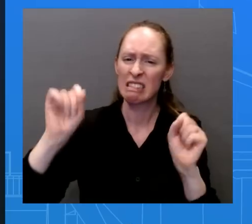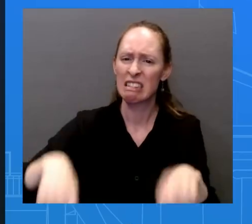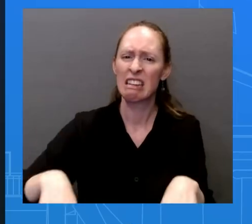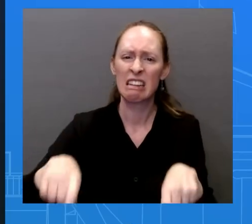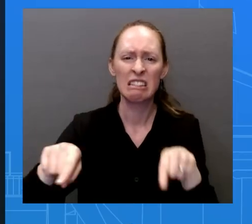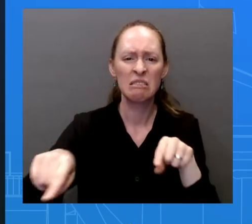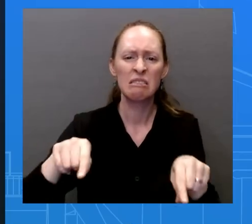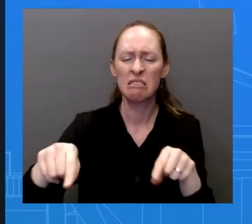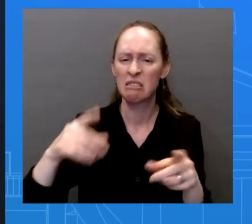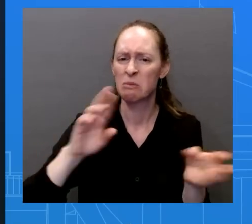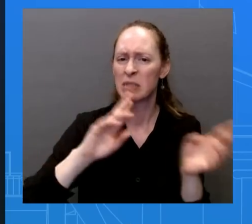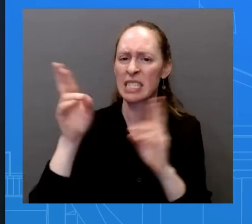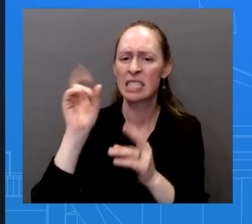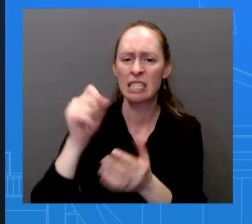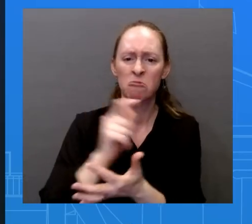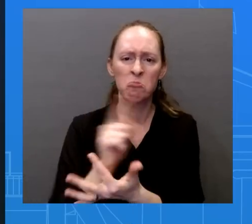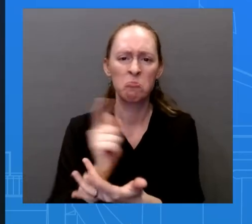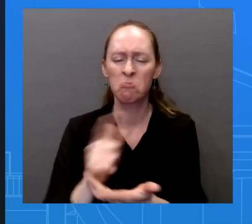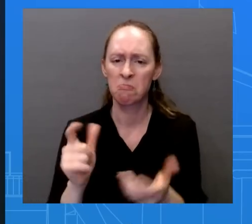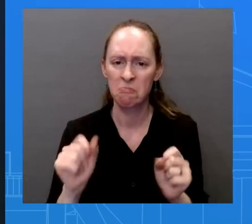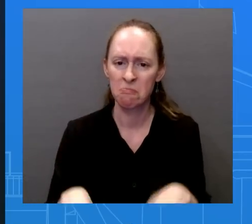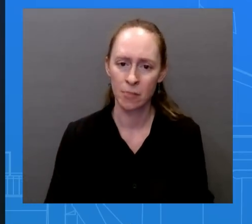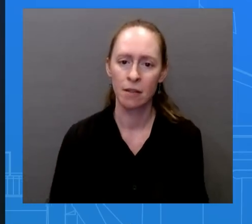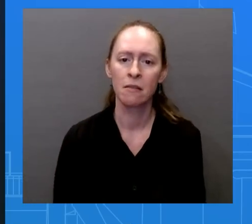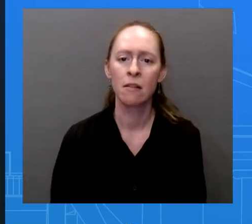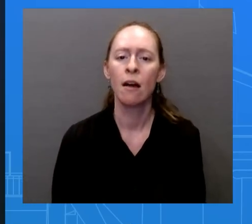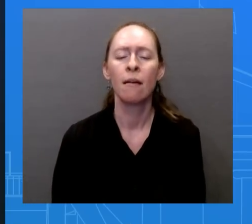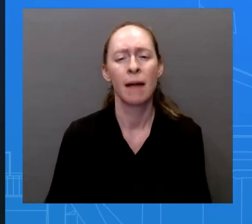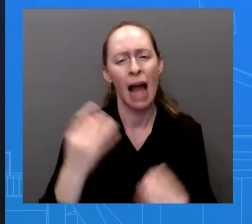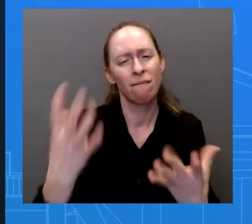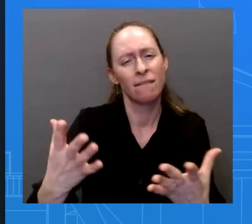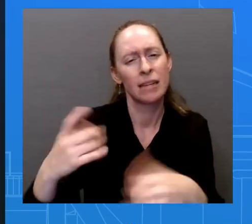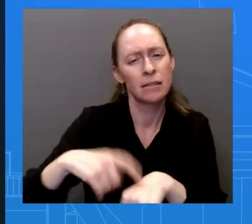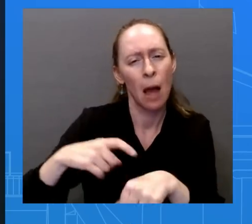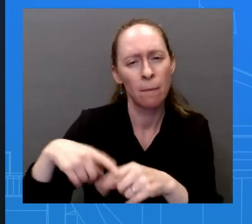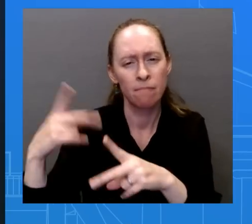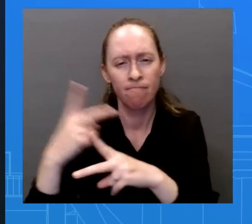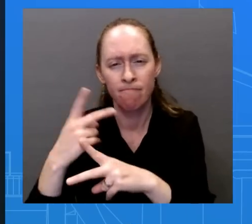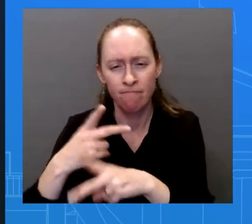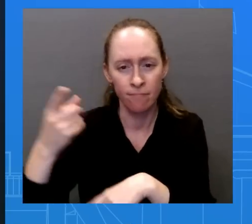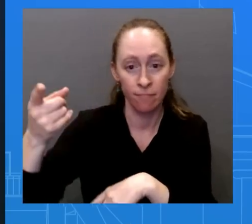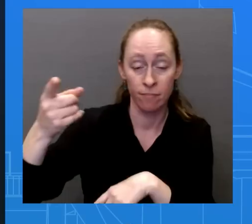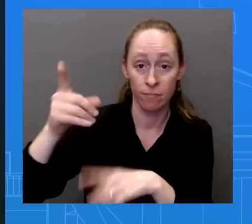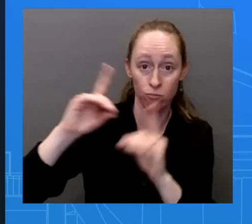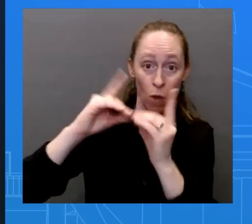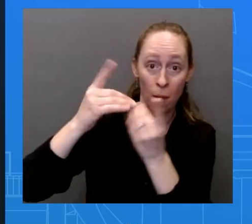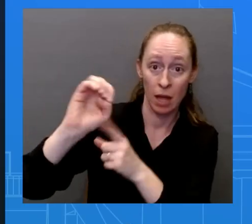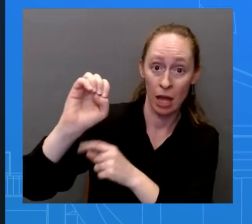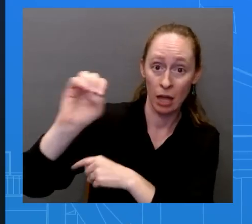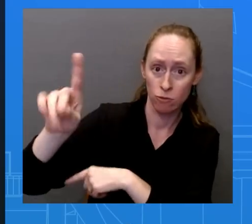And as soon as we have -- as soon as we have information on when that date will be